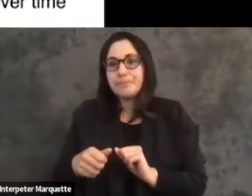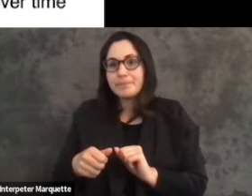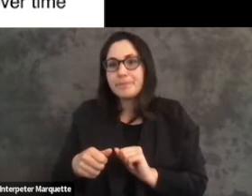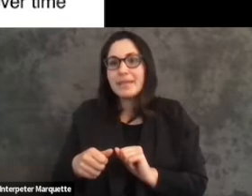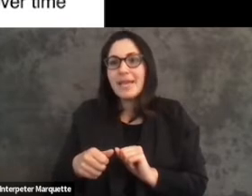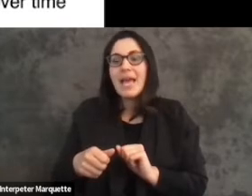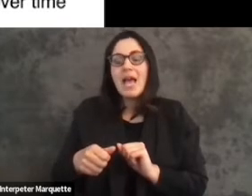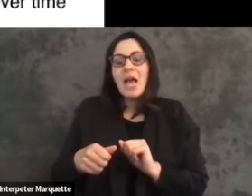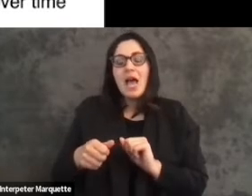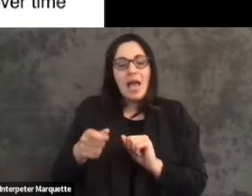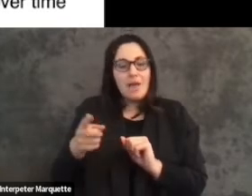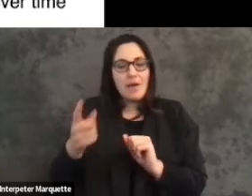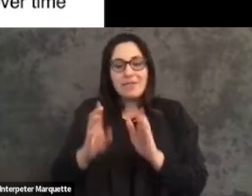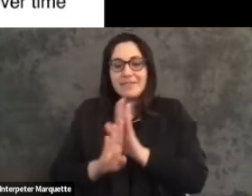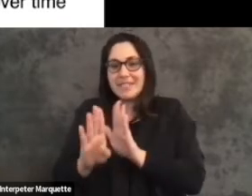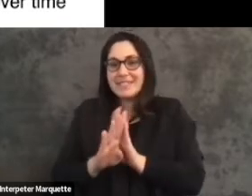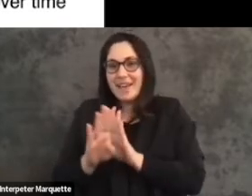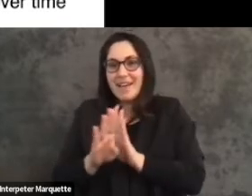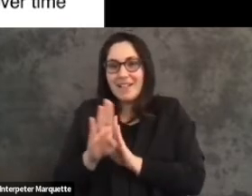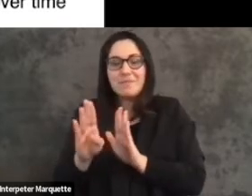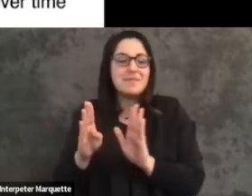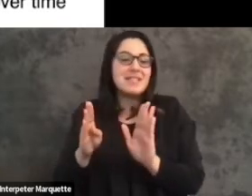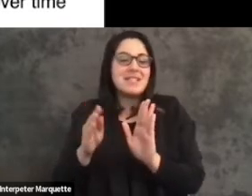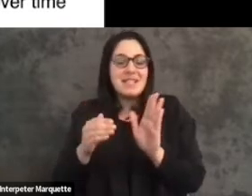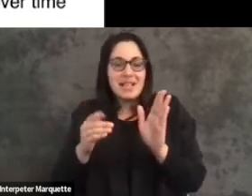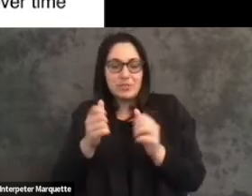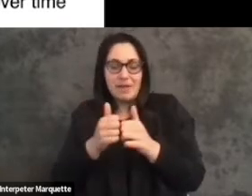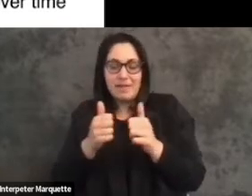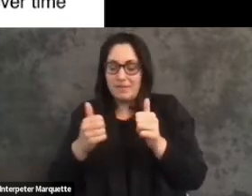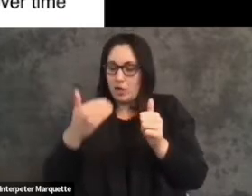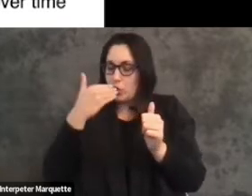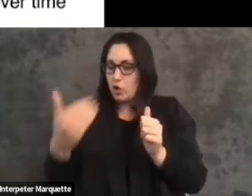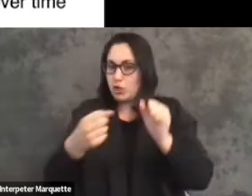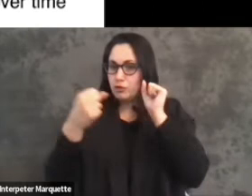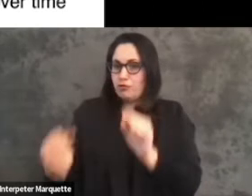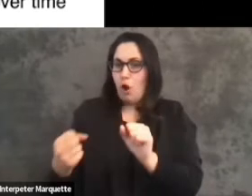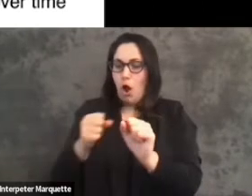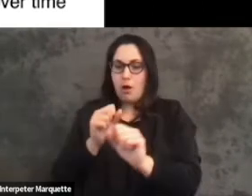And we think that it's driven by low CD4/ T cell accounts. So people who have lower